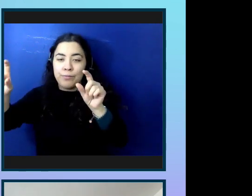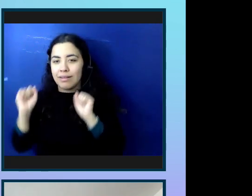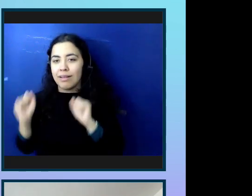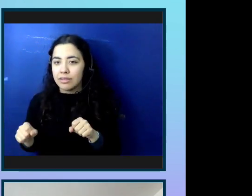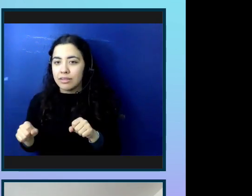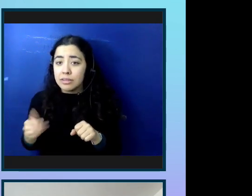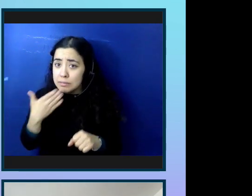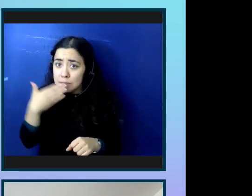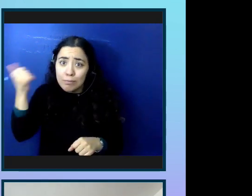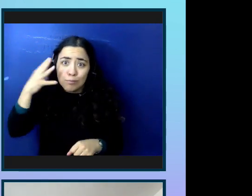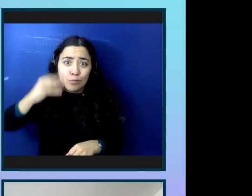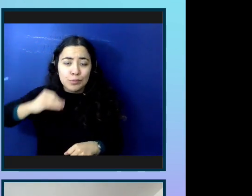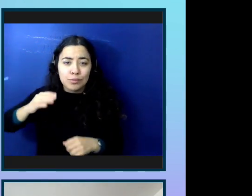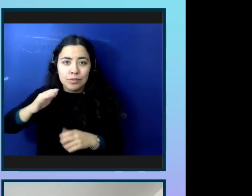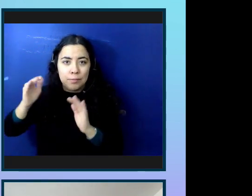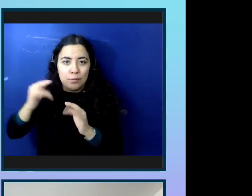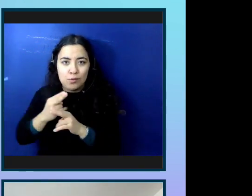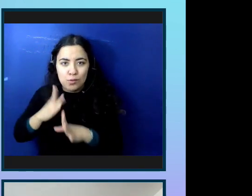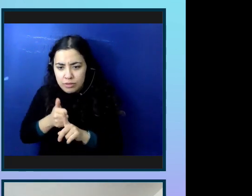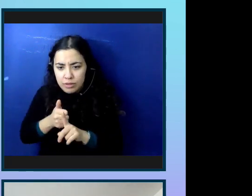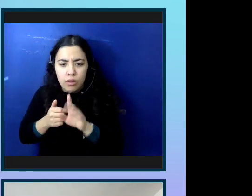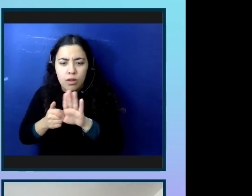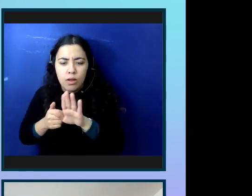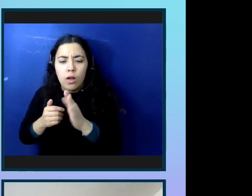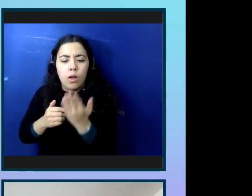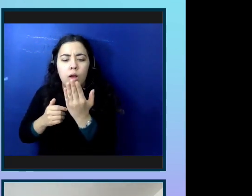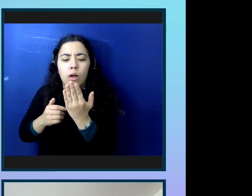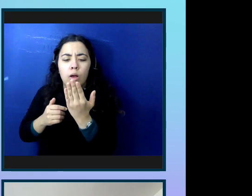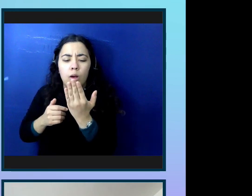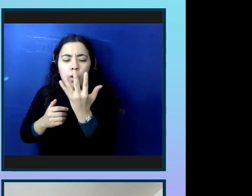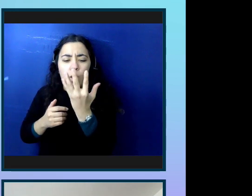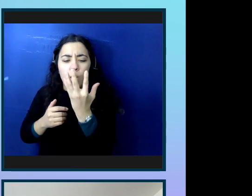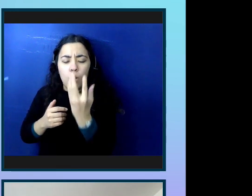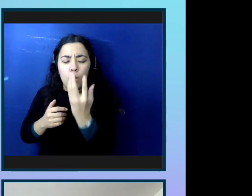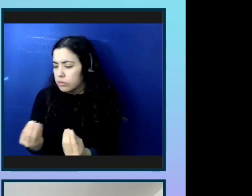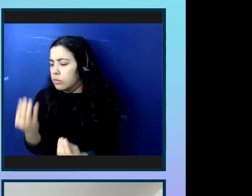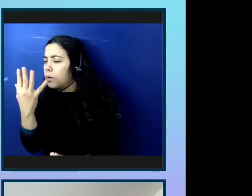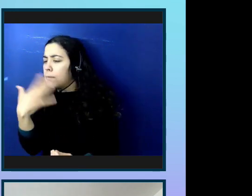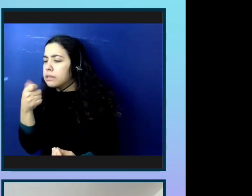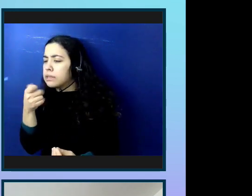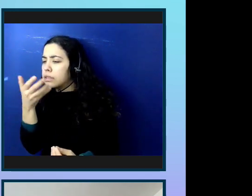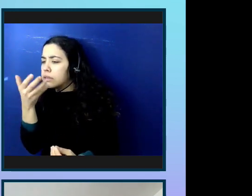than a user having to jump between applications, memorize a number, then bring it in before they run out of time. This is a legitimate issue,